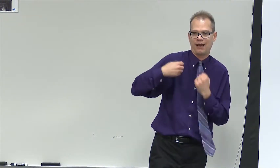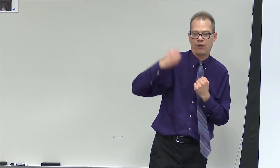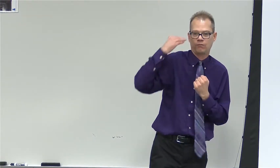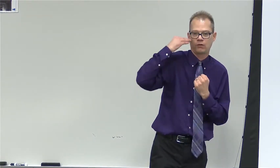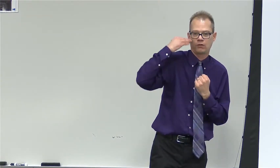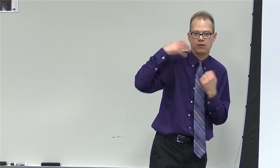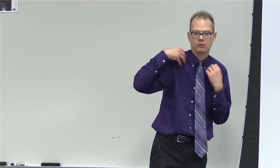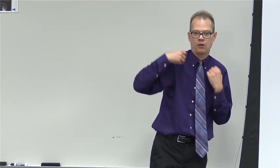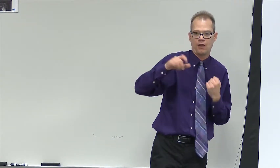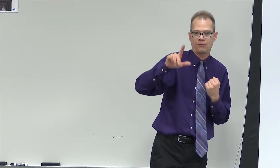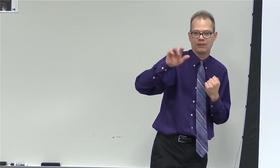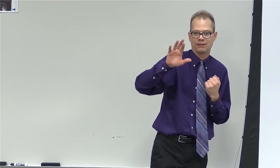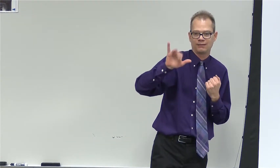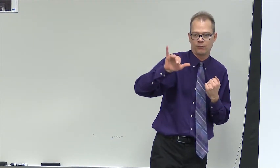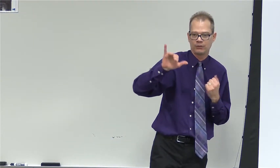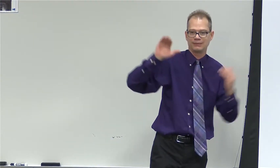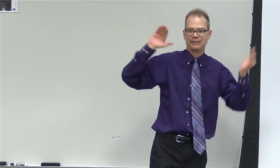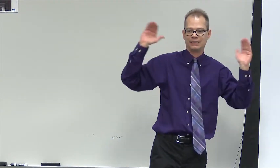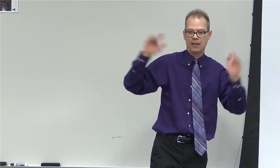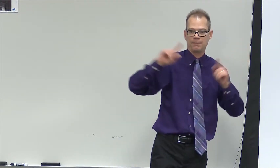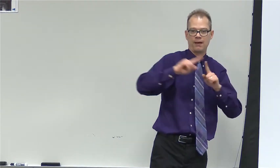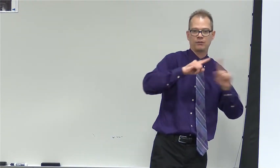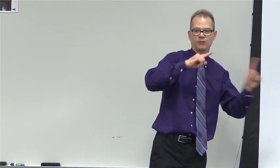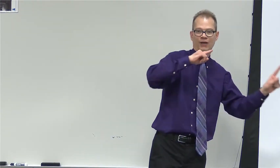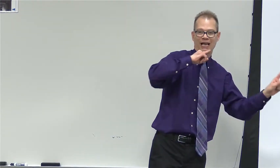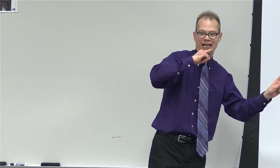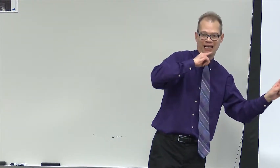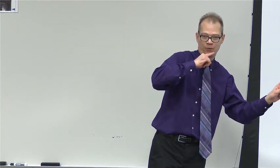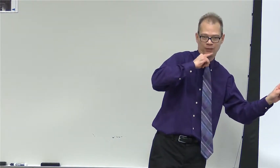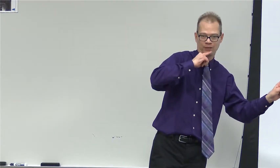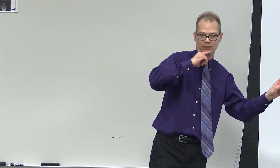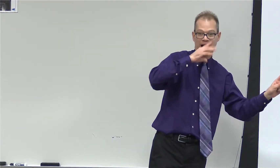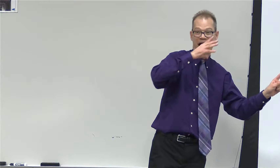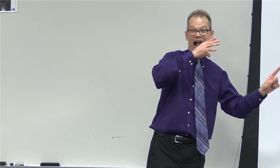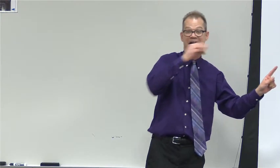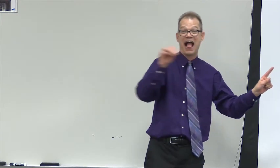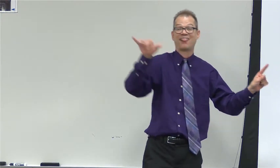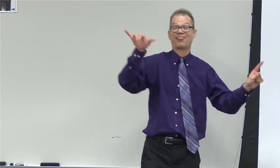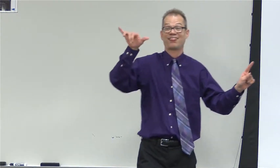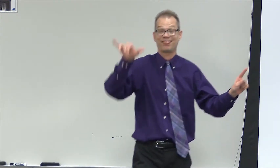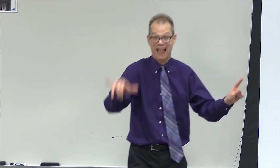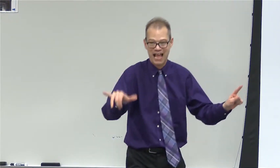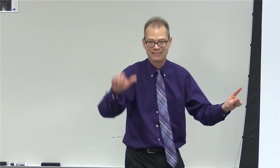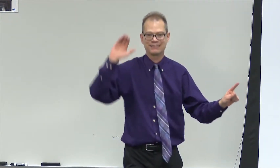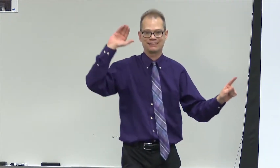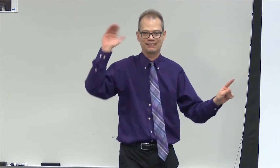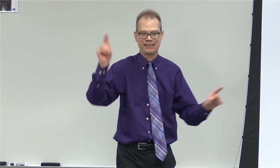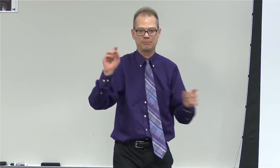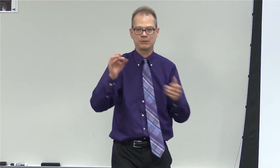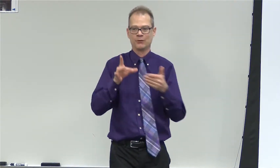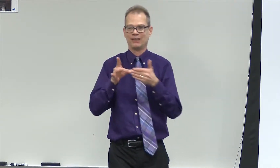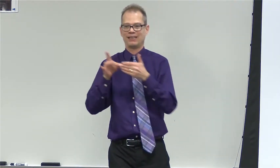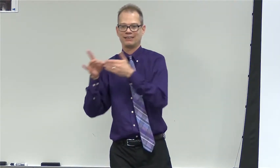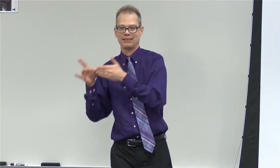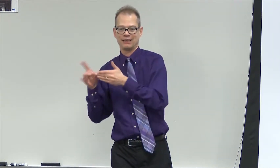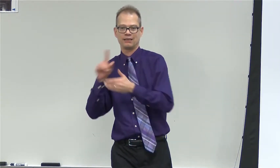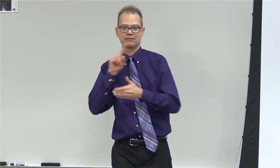in deaf adults compared to hearing adults, and that seems to lead to deaf people